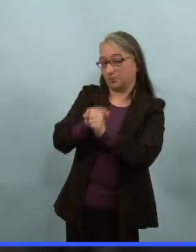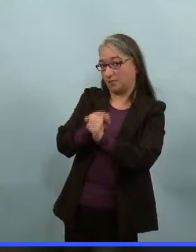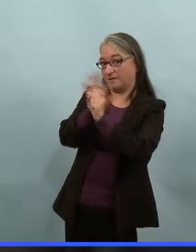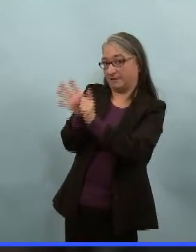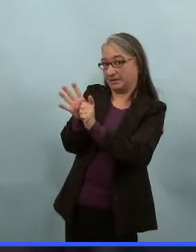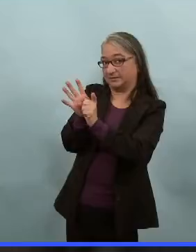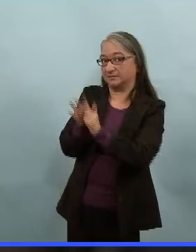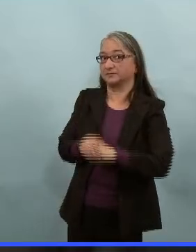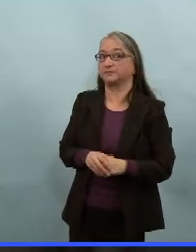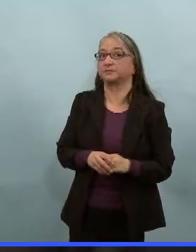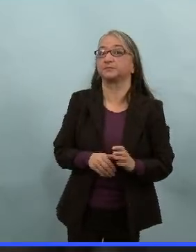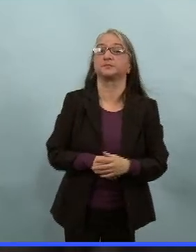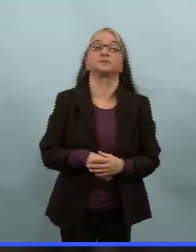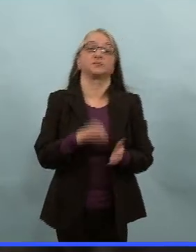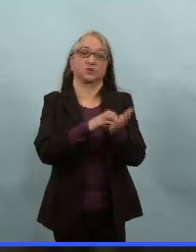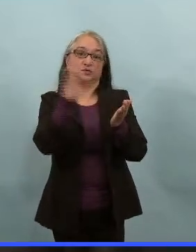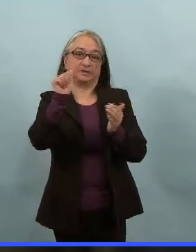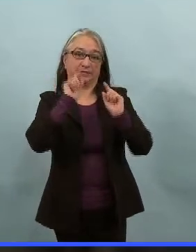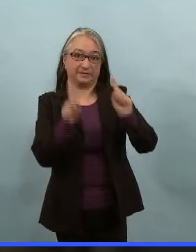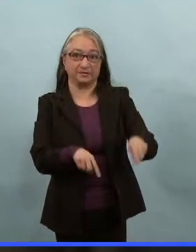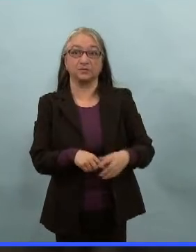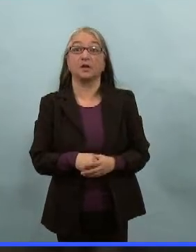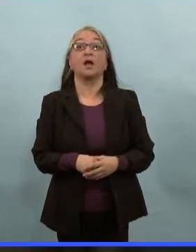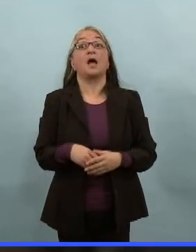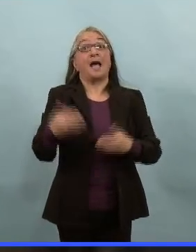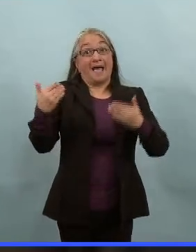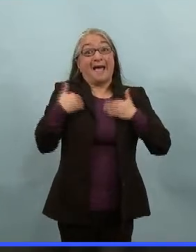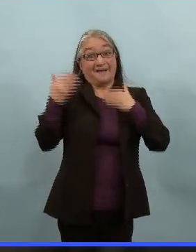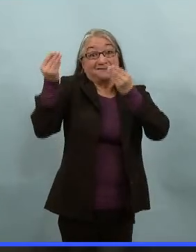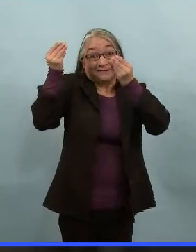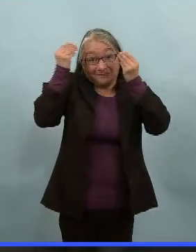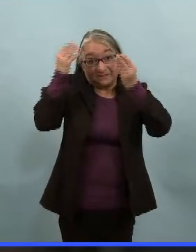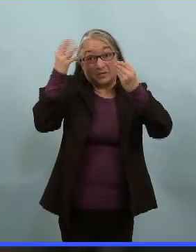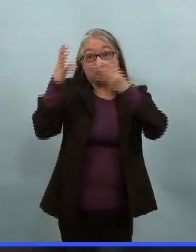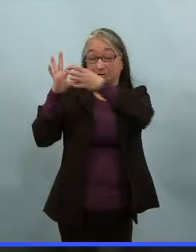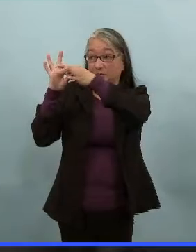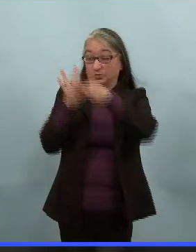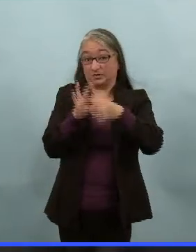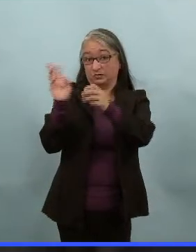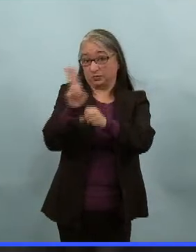we do utilize that as well uh so again we we look at a number of different data sources to look at